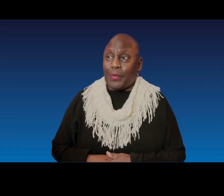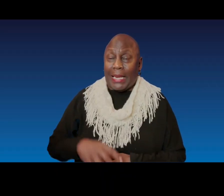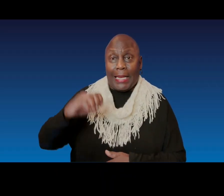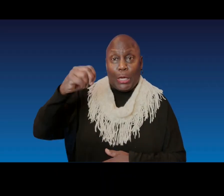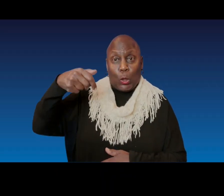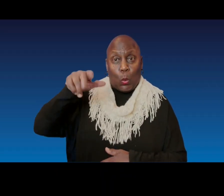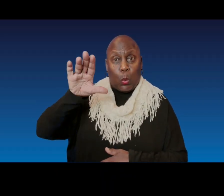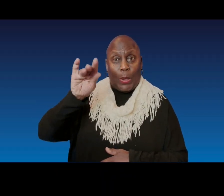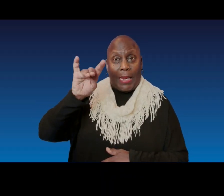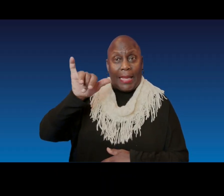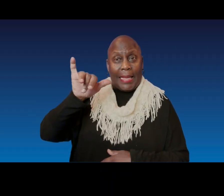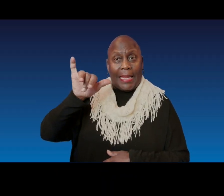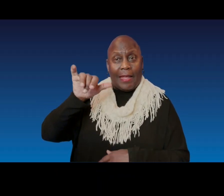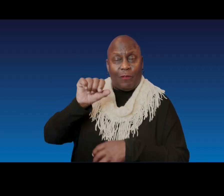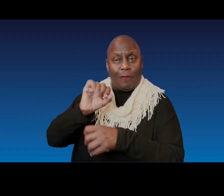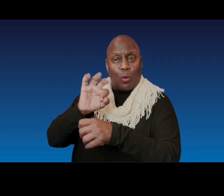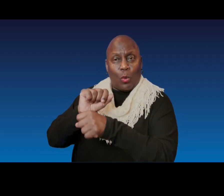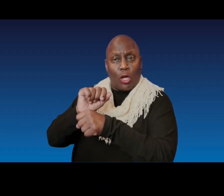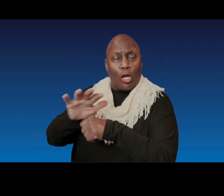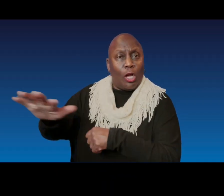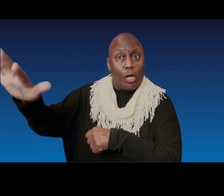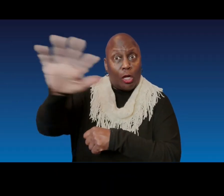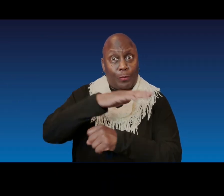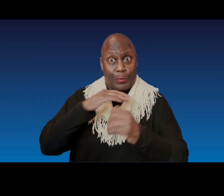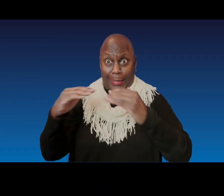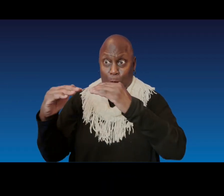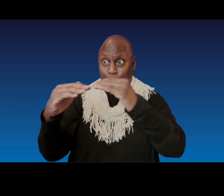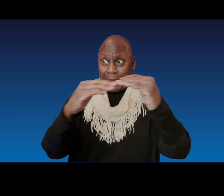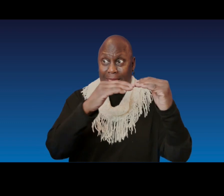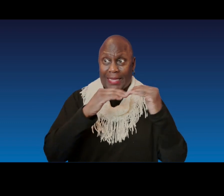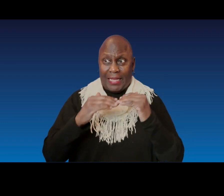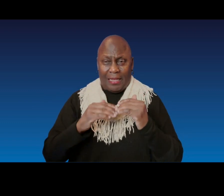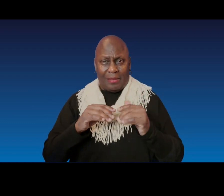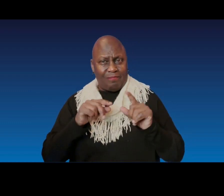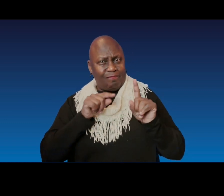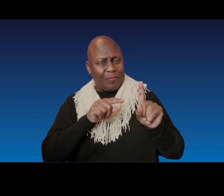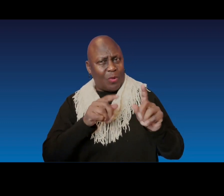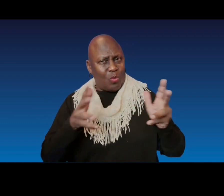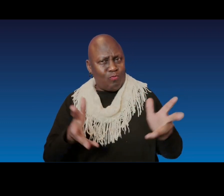Equity at work, empowering more deaf